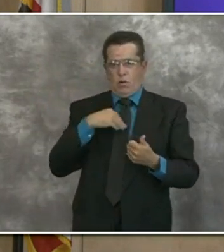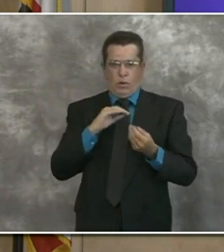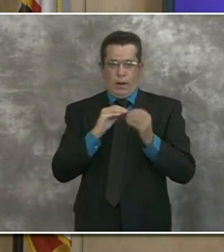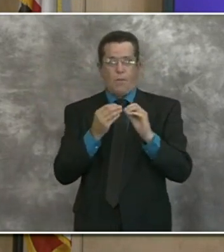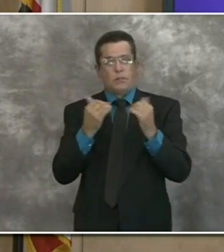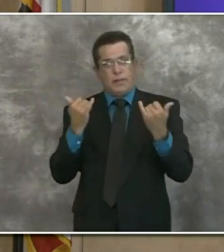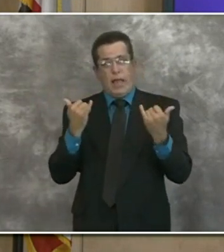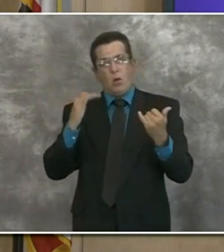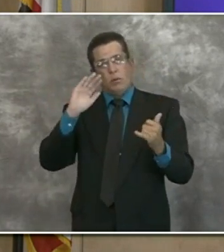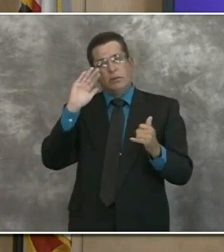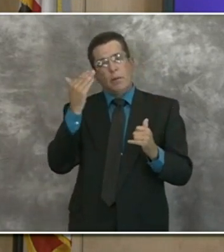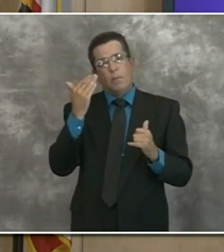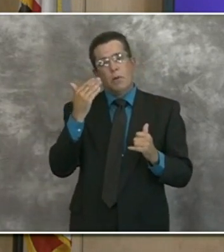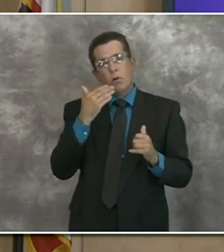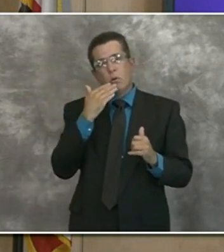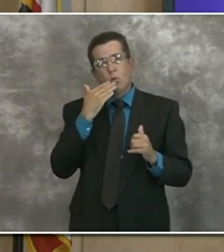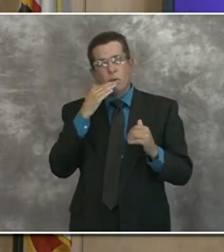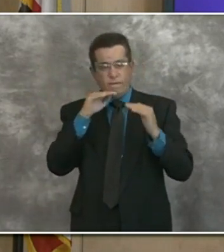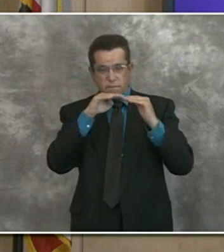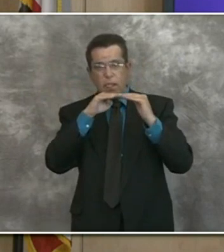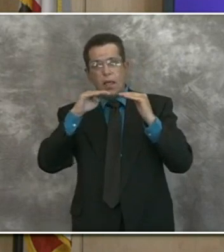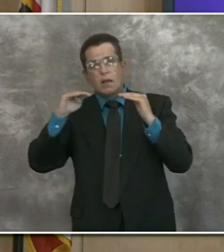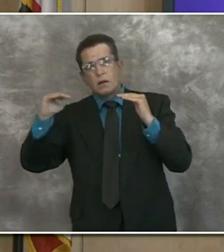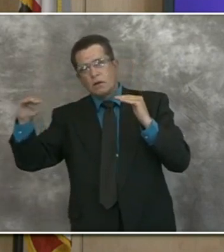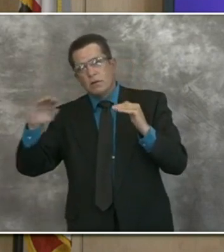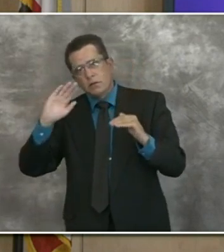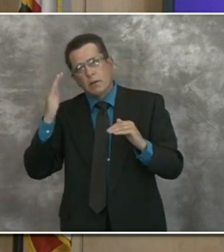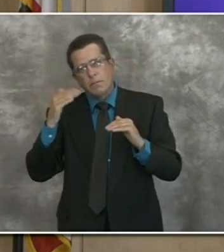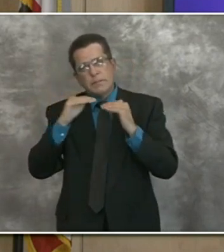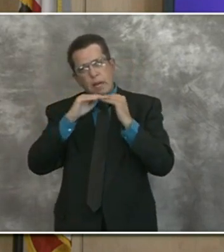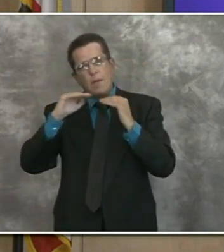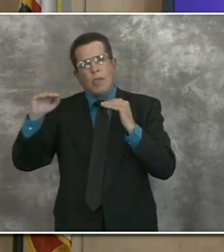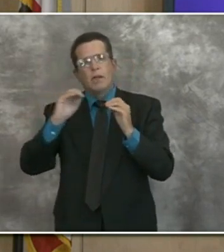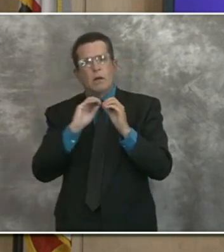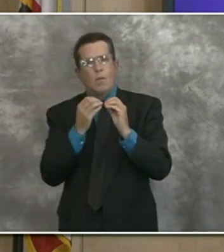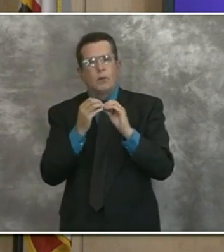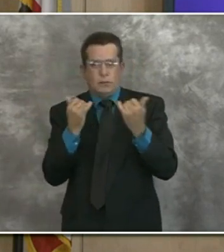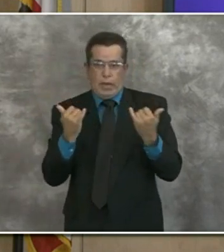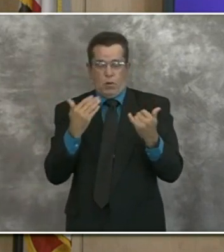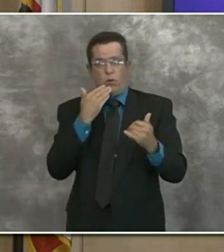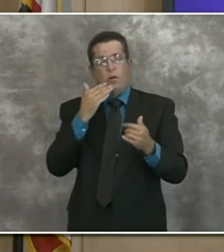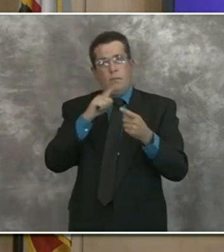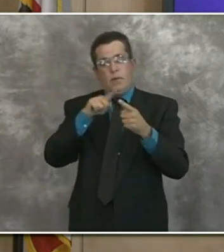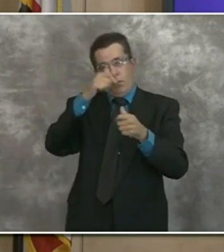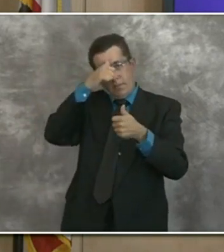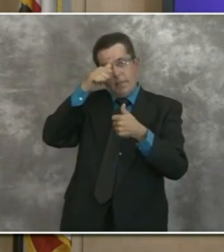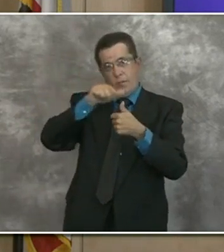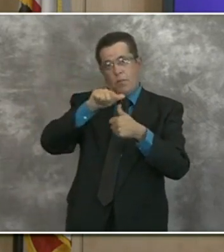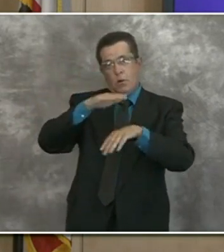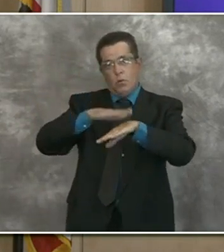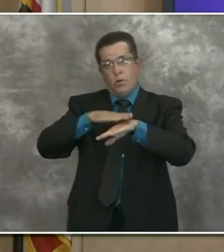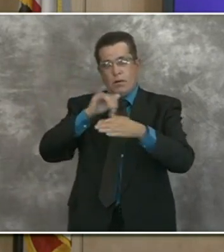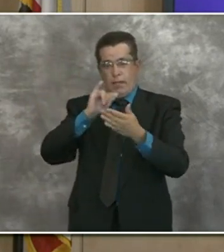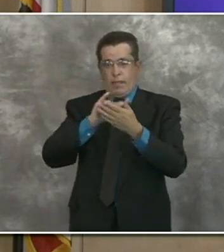METHODS THAT WE UTILIZE TO MONITOR WHAT IS HAPPENING. AND SO WE WANT TO BE MINDFUL THAT ALTHOUGH OUR CONTINUE BE